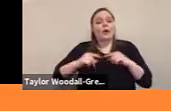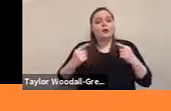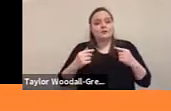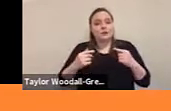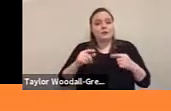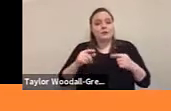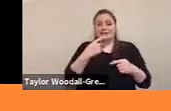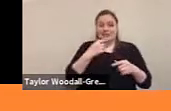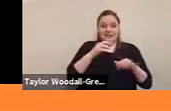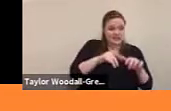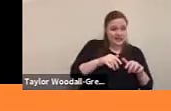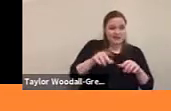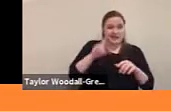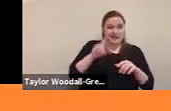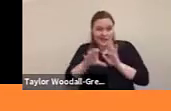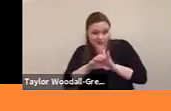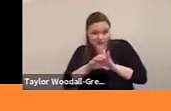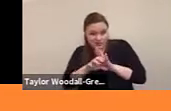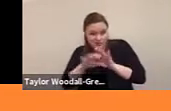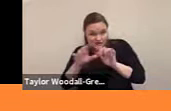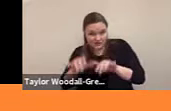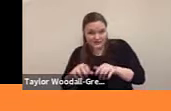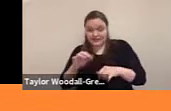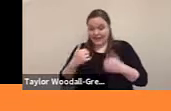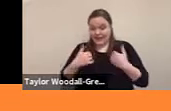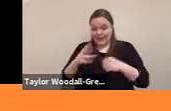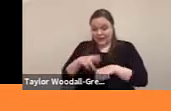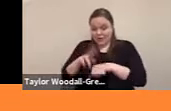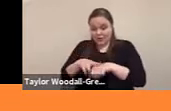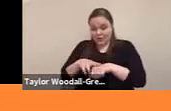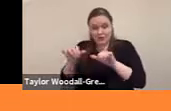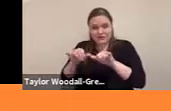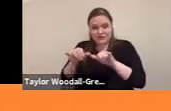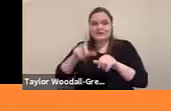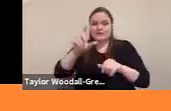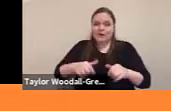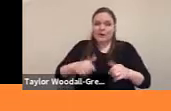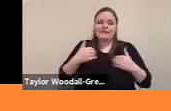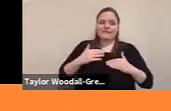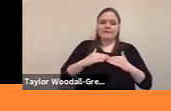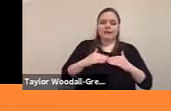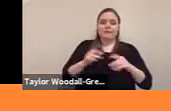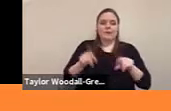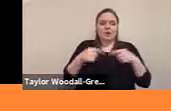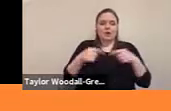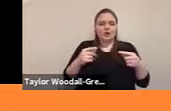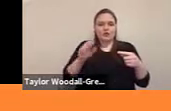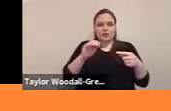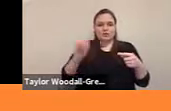must have a minimum contrast ratio of 4.5:1 against their backgrounds.